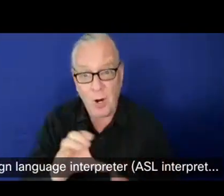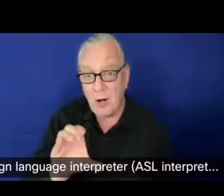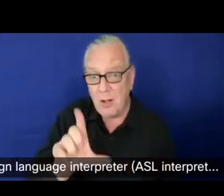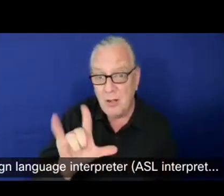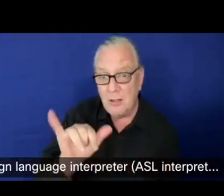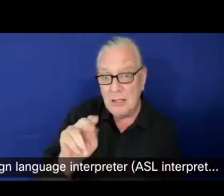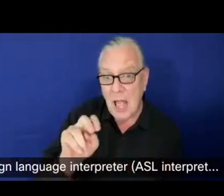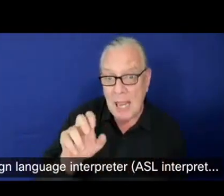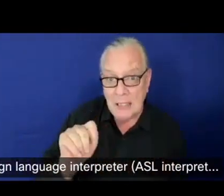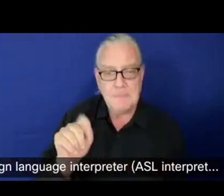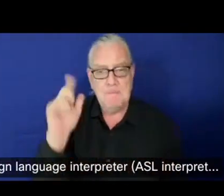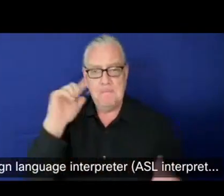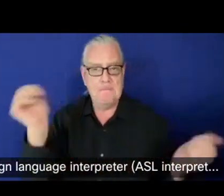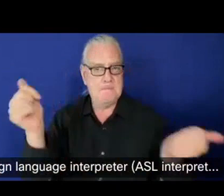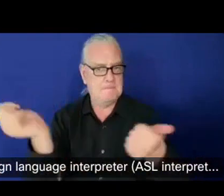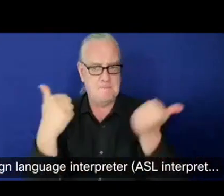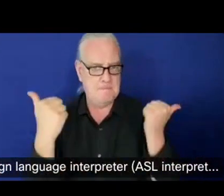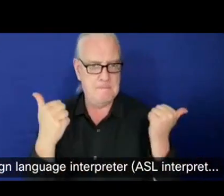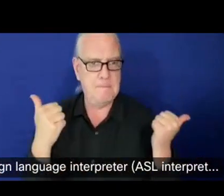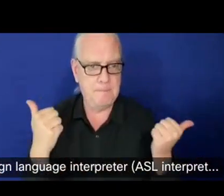whether you call in clients or patients, it's critical that